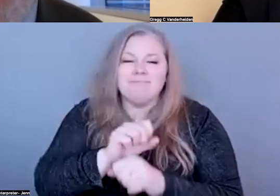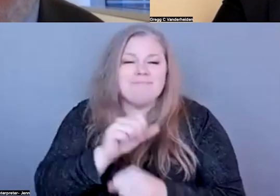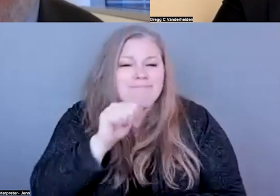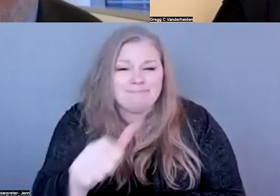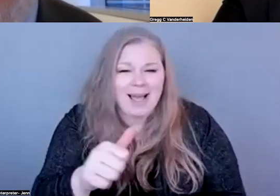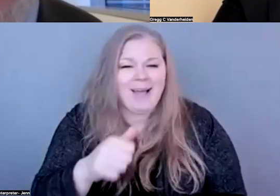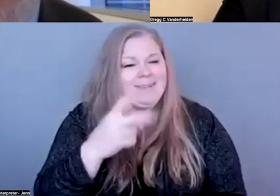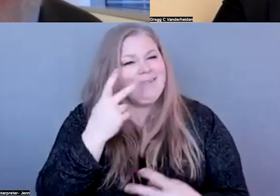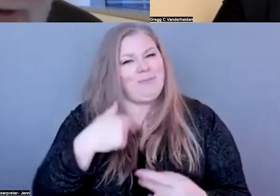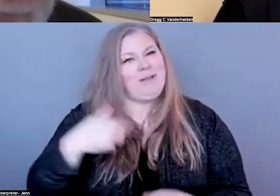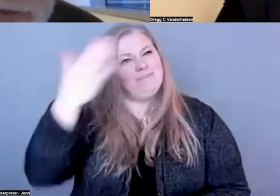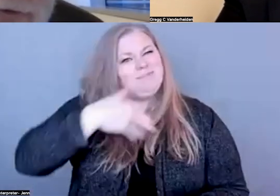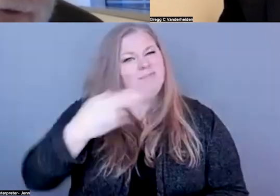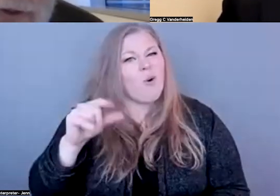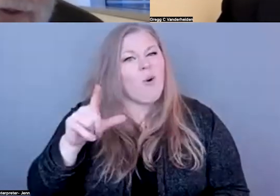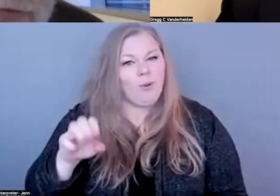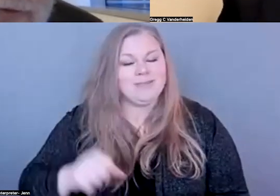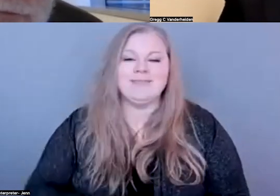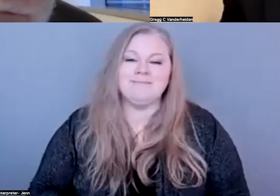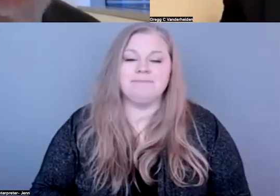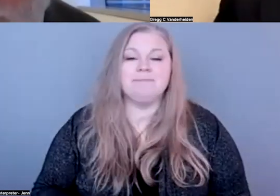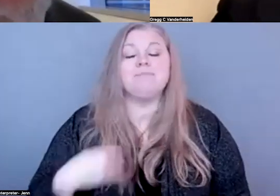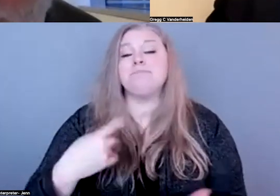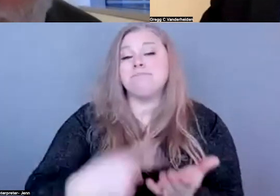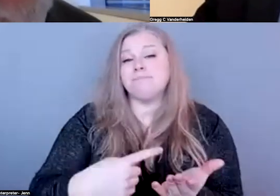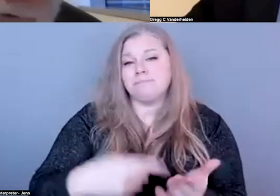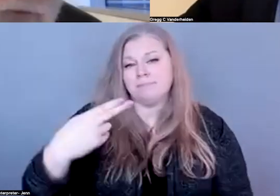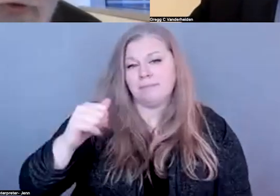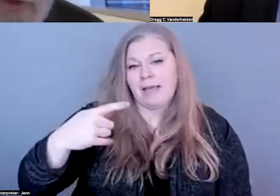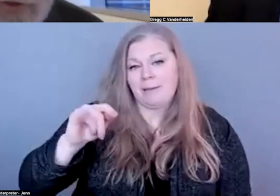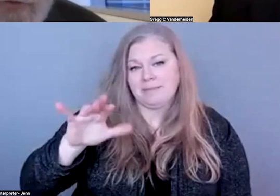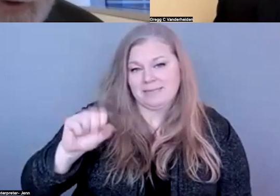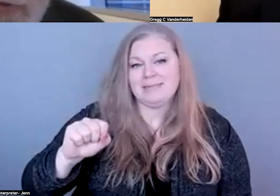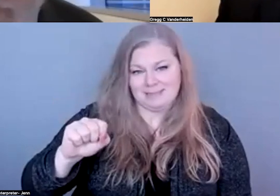We talked for a while about haptics, of course, brought back Hiroshi’s point about interacting